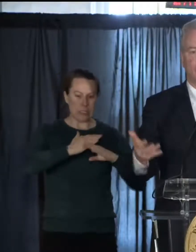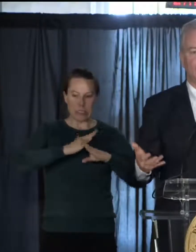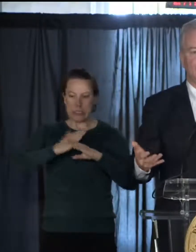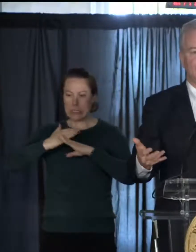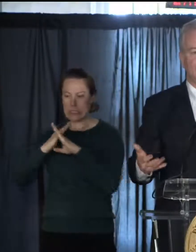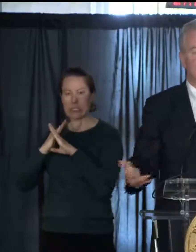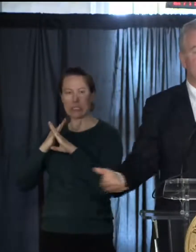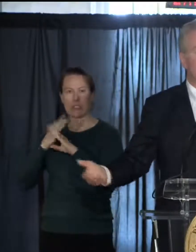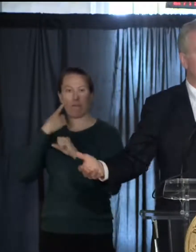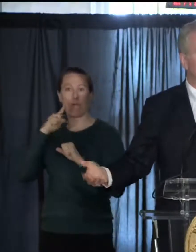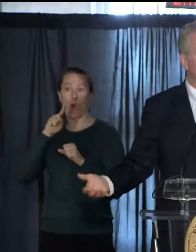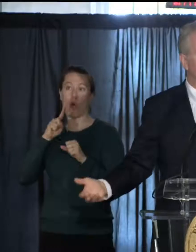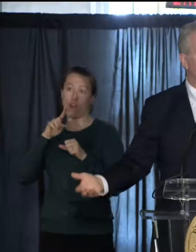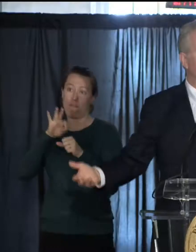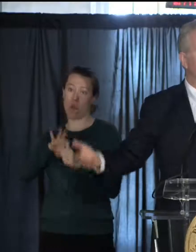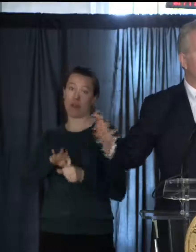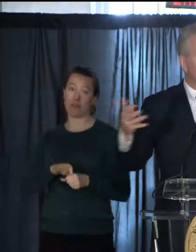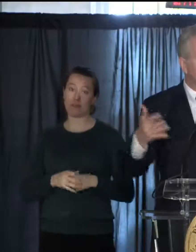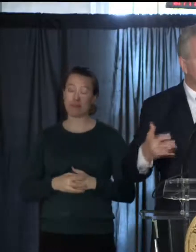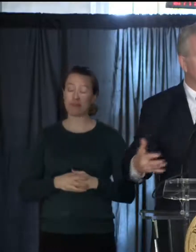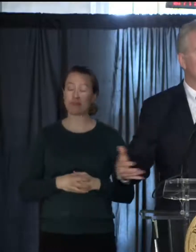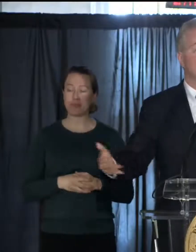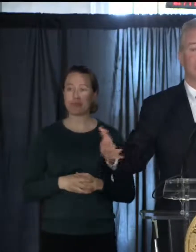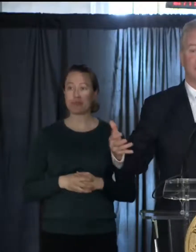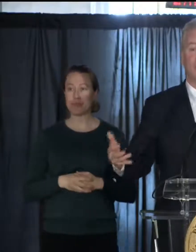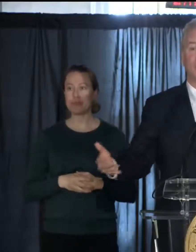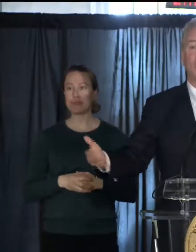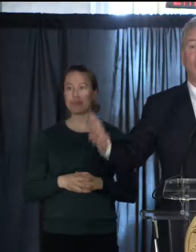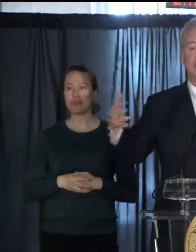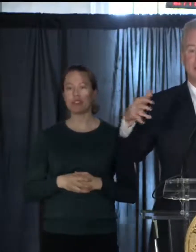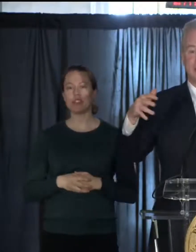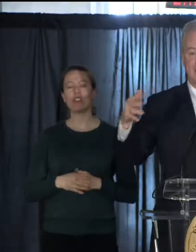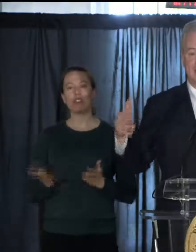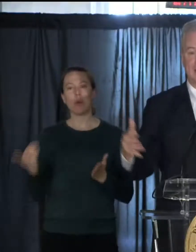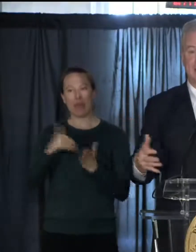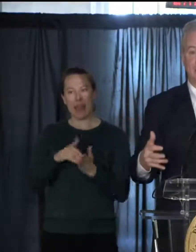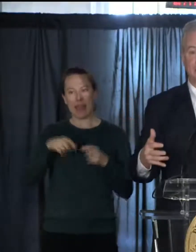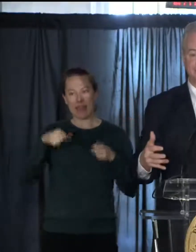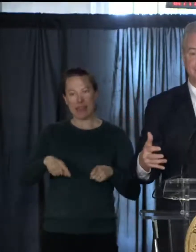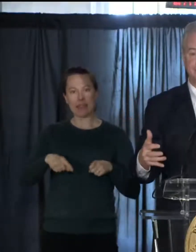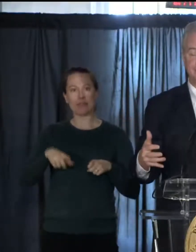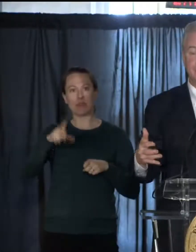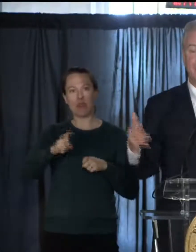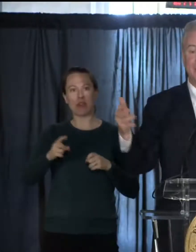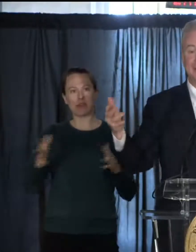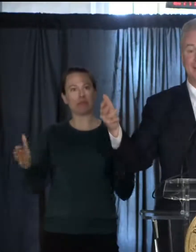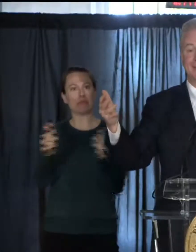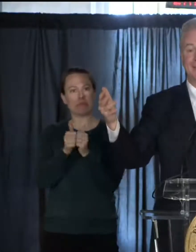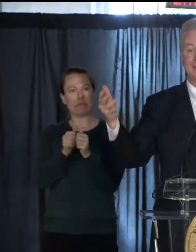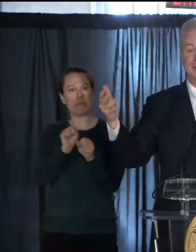SO THIS IS AN INITIATIVE THAT WE ALL NEED TO TAKE TOGETHER BUT IN